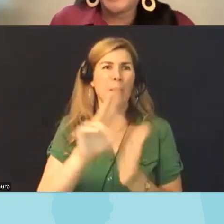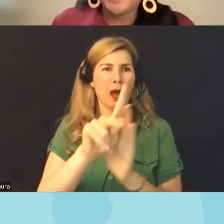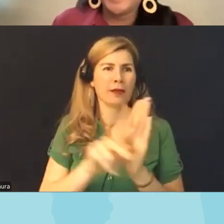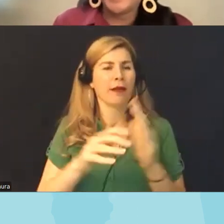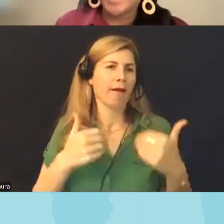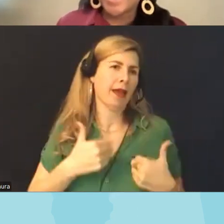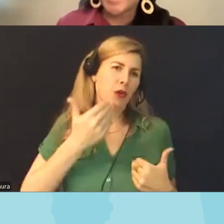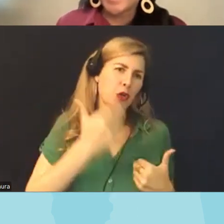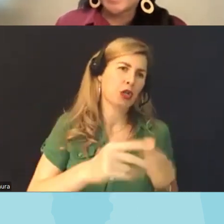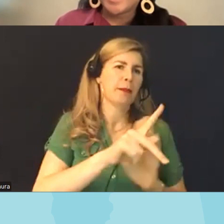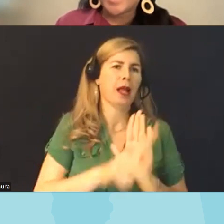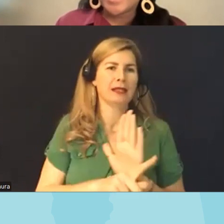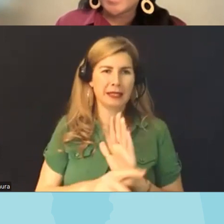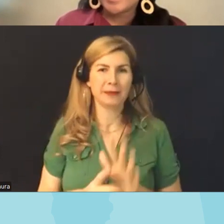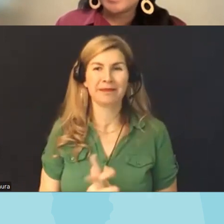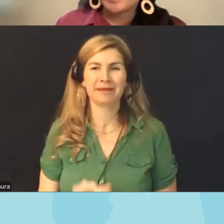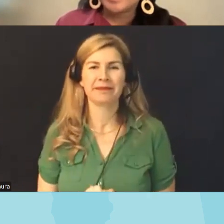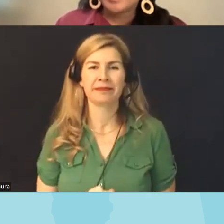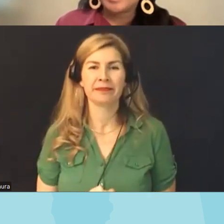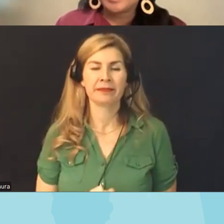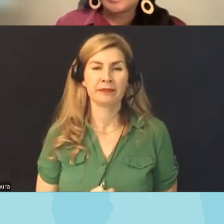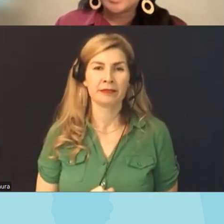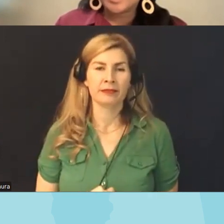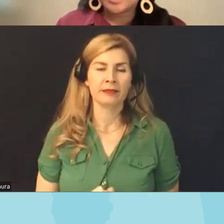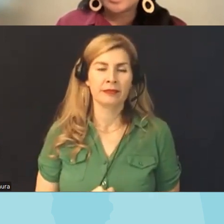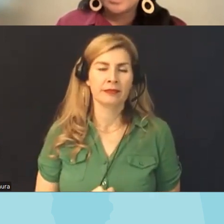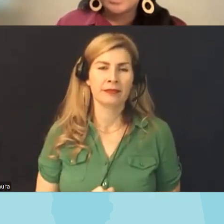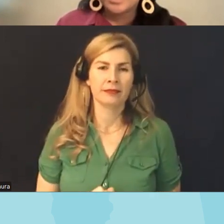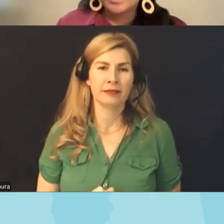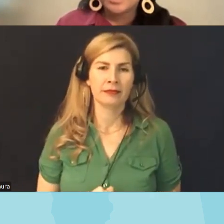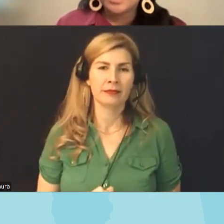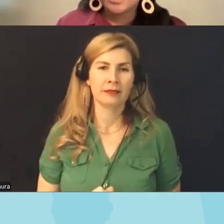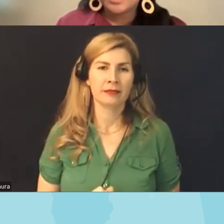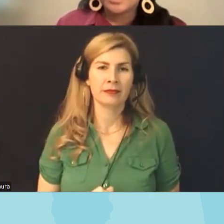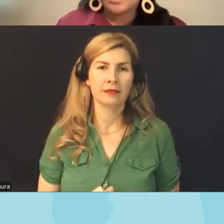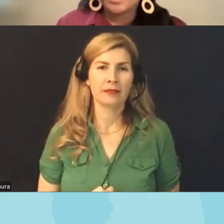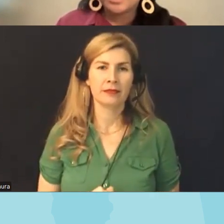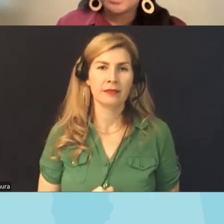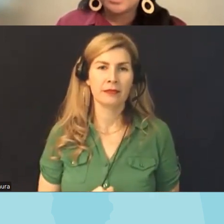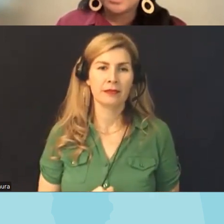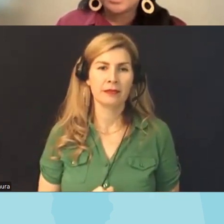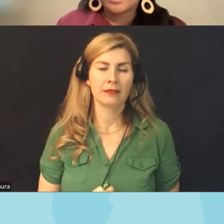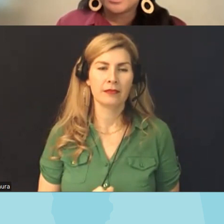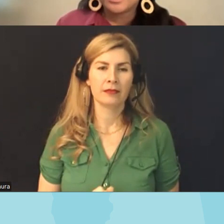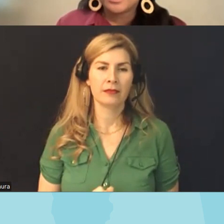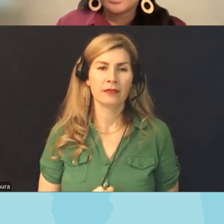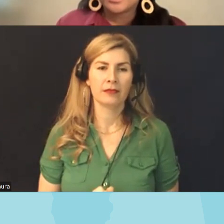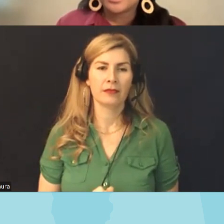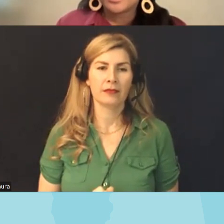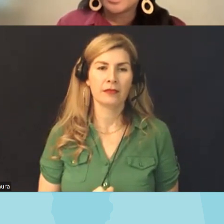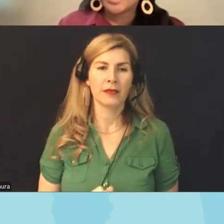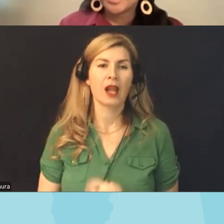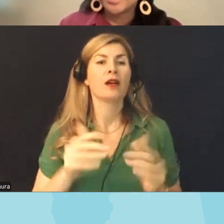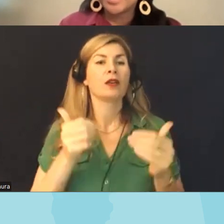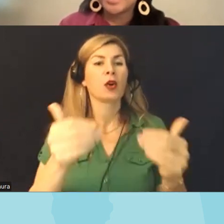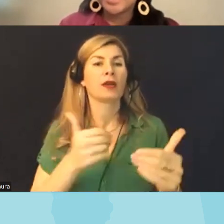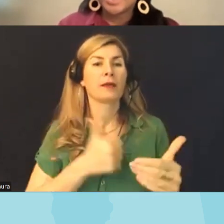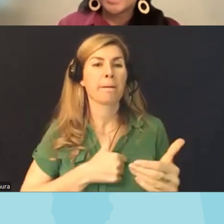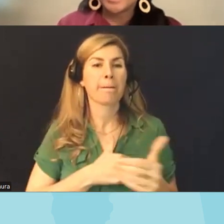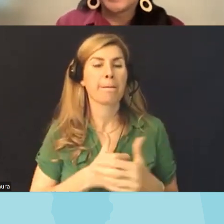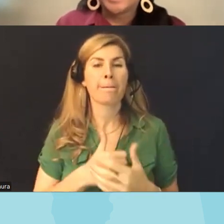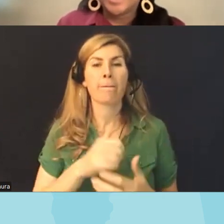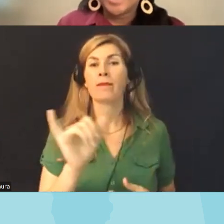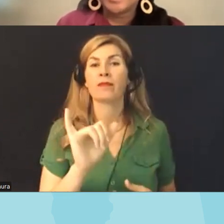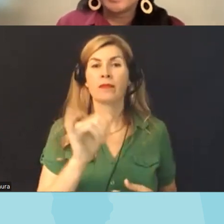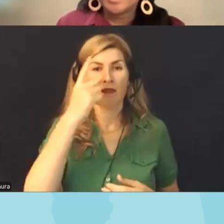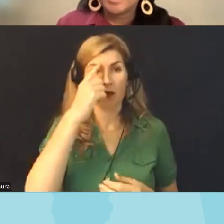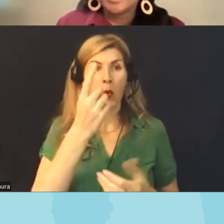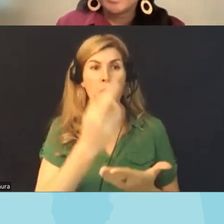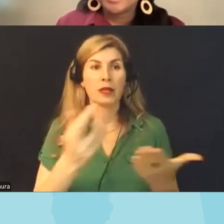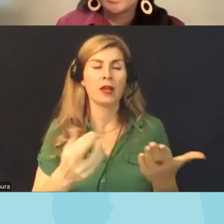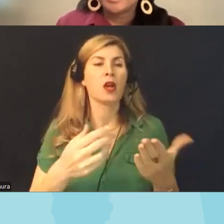ones and going off what oh you go I say also as a resource the right to read Foundation